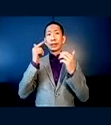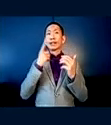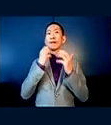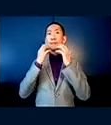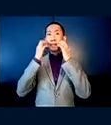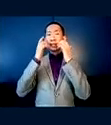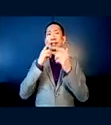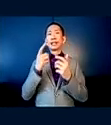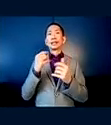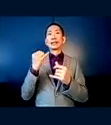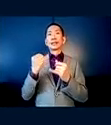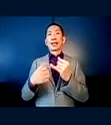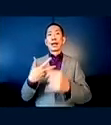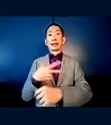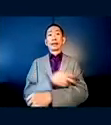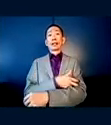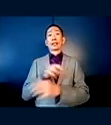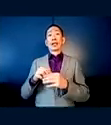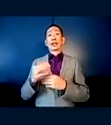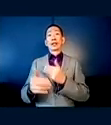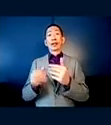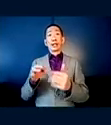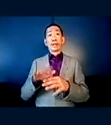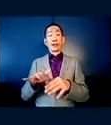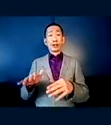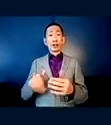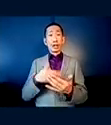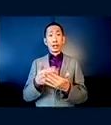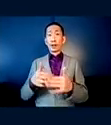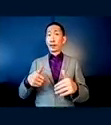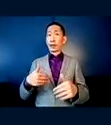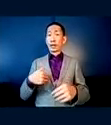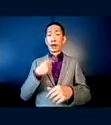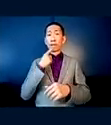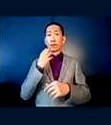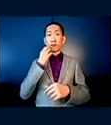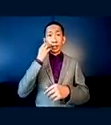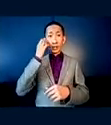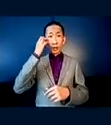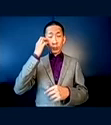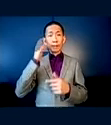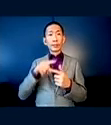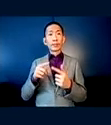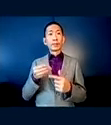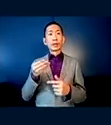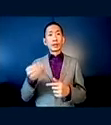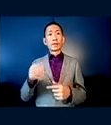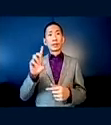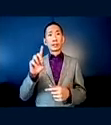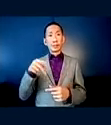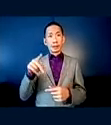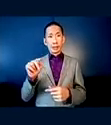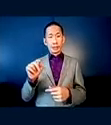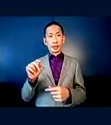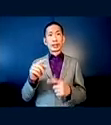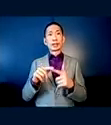KIDS WHO GOT MEASLES, BECAUSE MEASLES IS THE LAST VACCINE IN THE SEQUENCE AND IF A CHILD ARRIVES AND DON'T HAVE MEASLES THEY GIVE THEM THE DPT, FOR